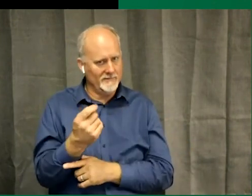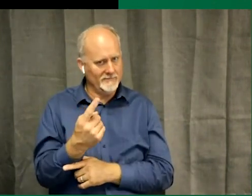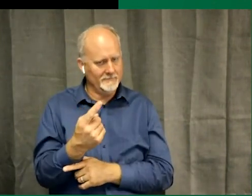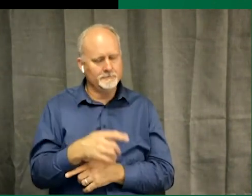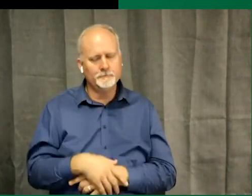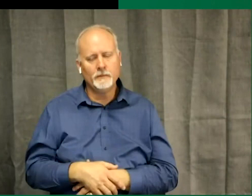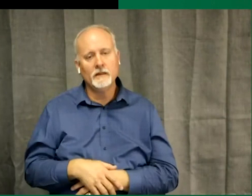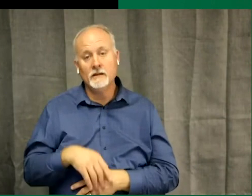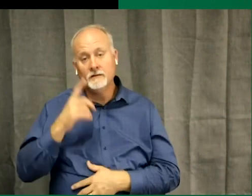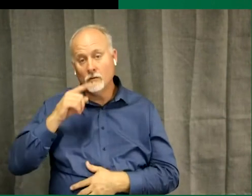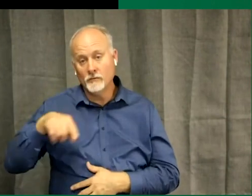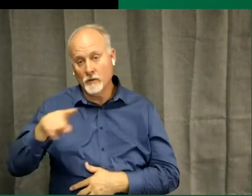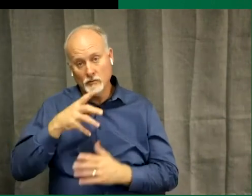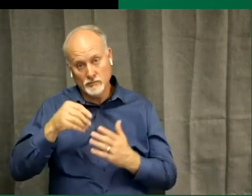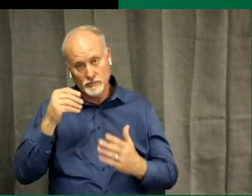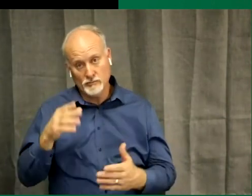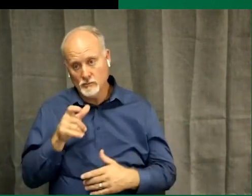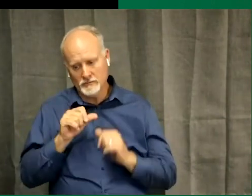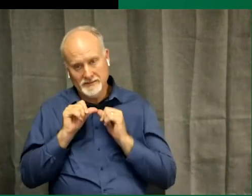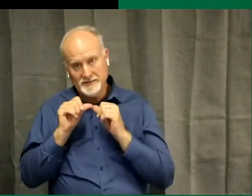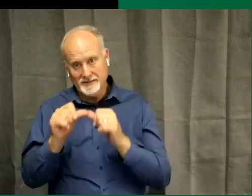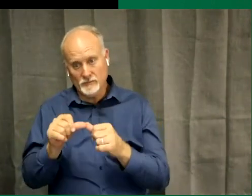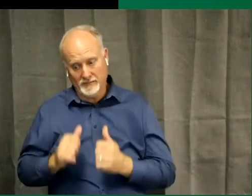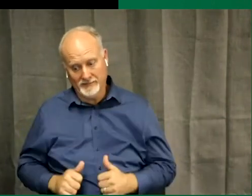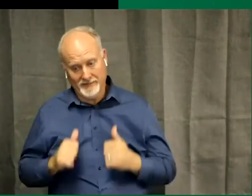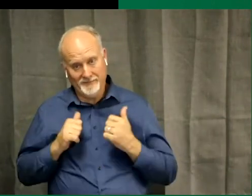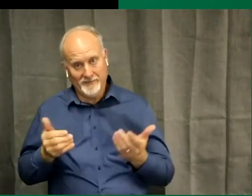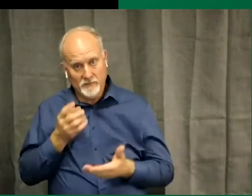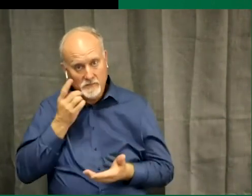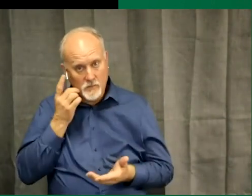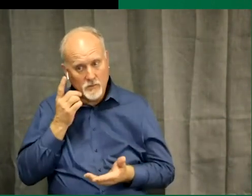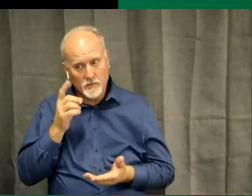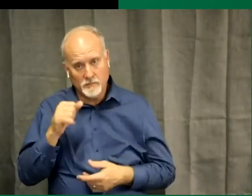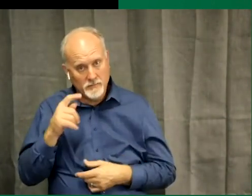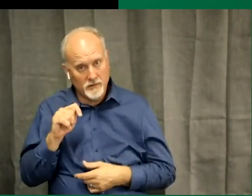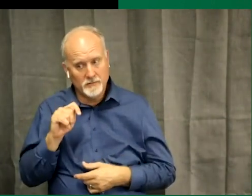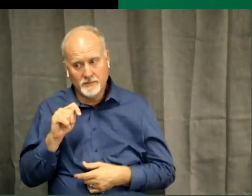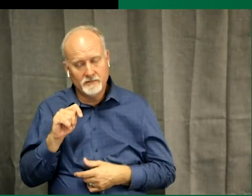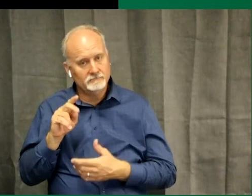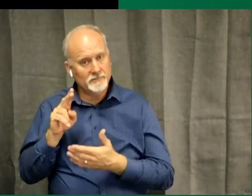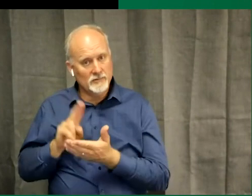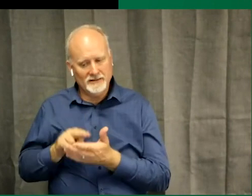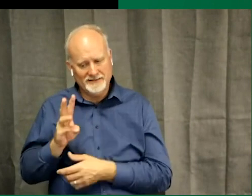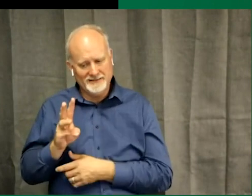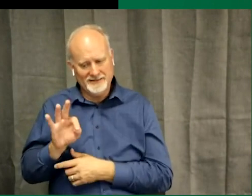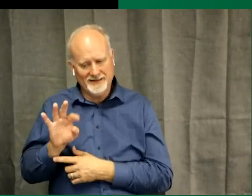those students who are continuing to live in the residence hall or students enrolled in 698 or 699